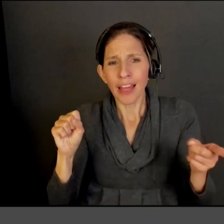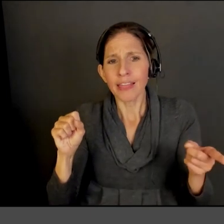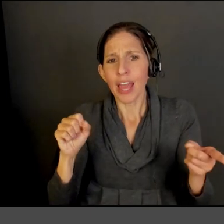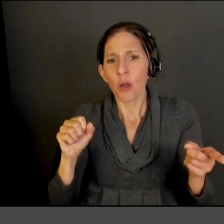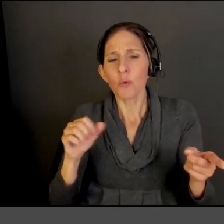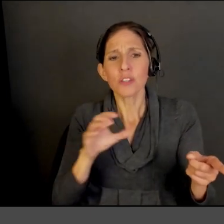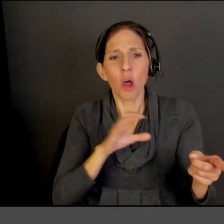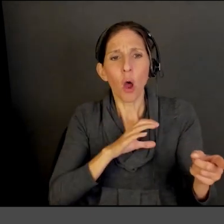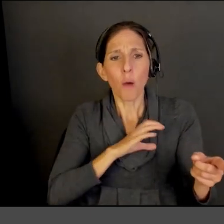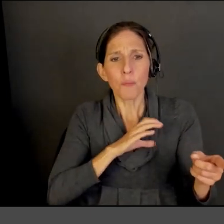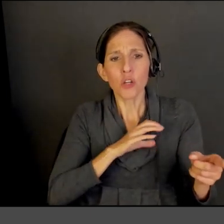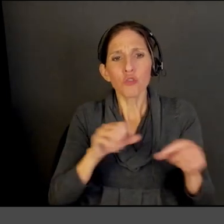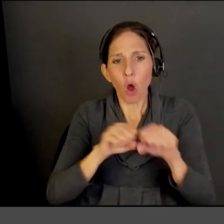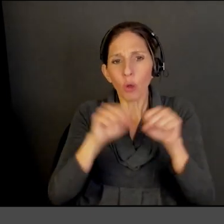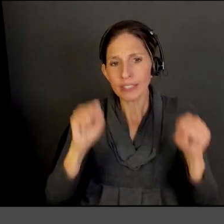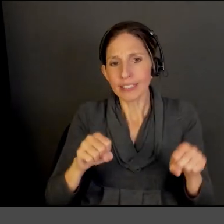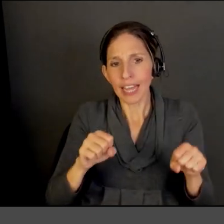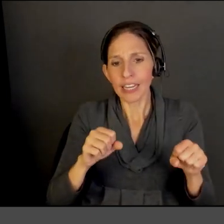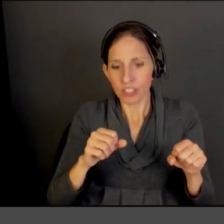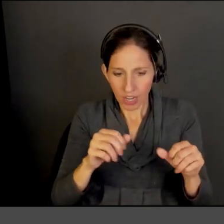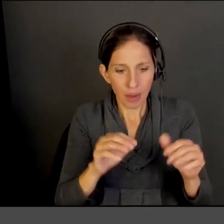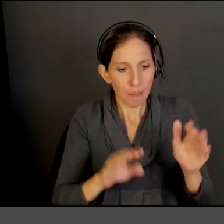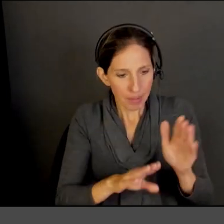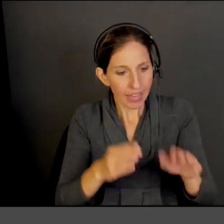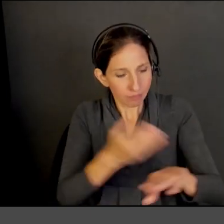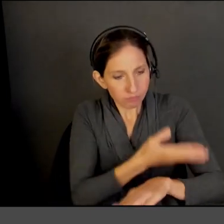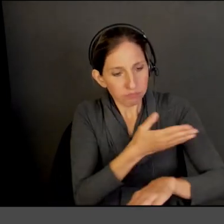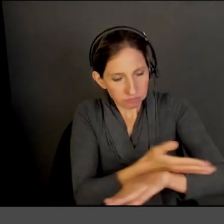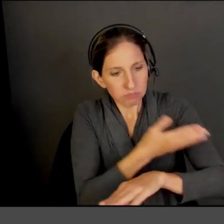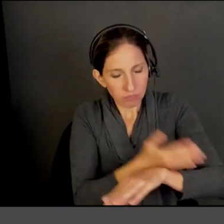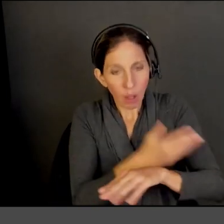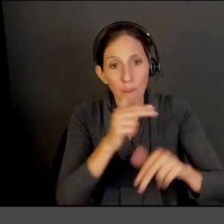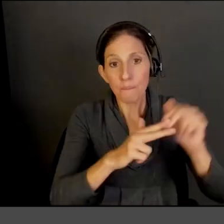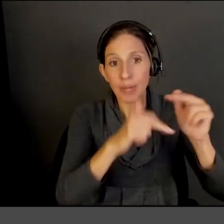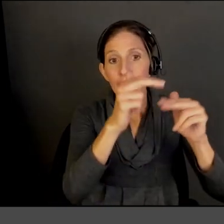AND THE SOME OF THE YOUTH WERE WALKING BY.